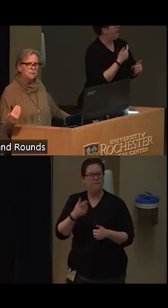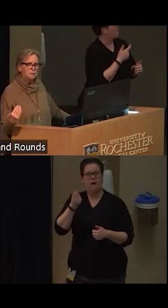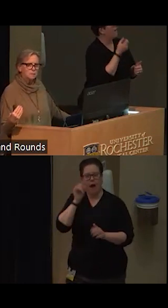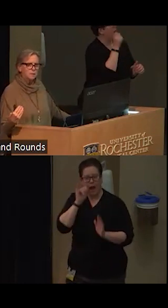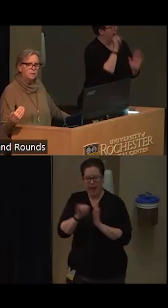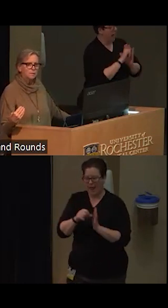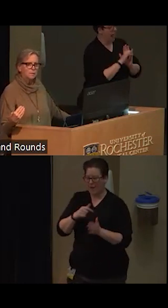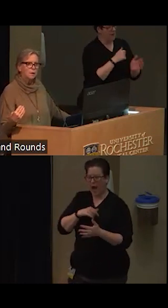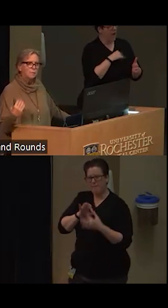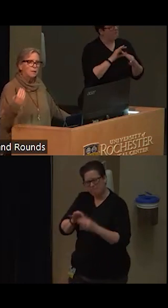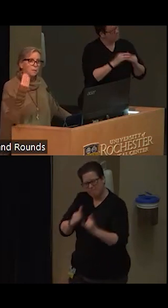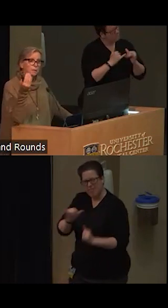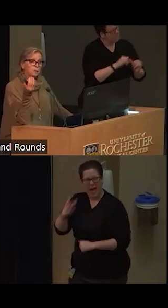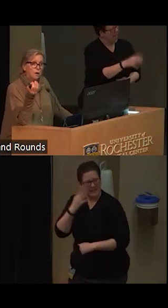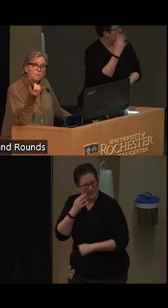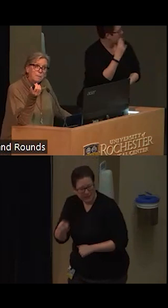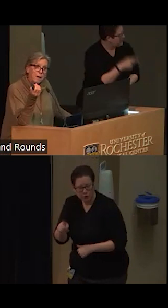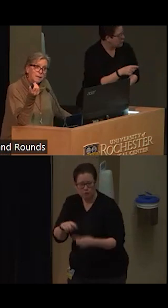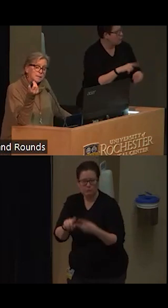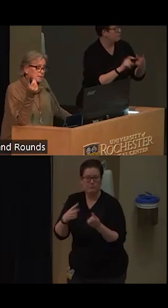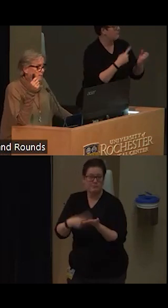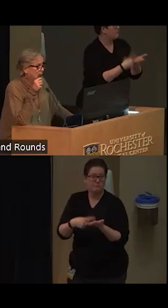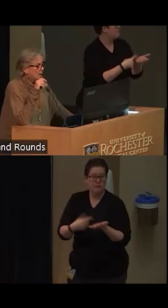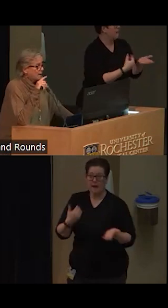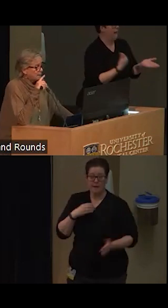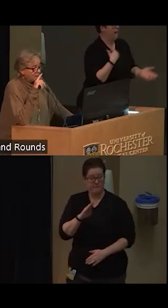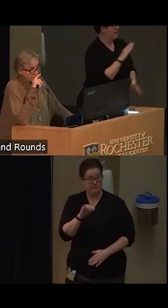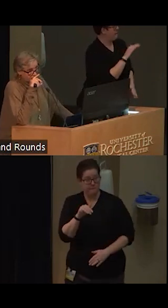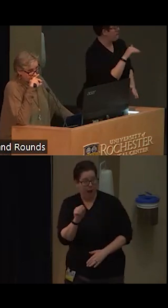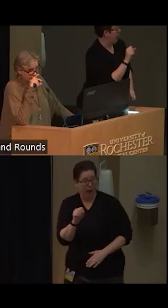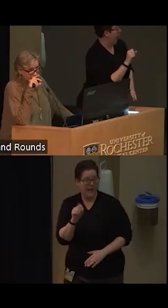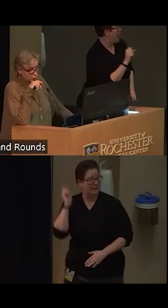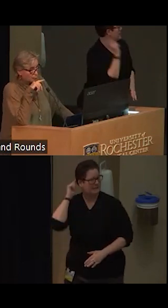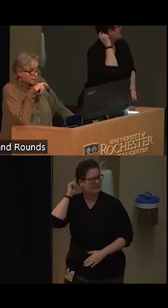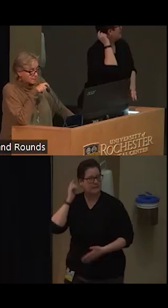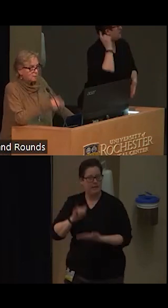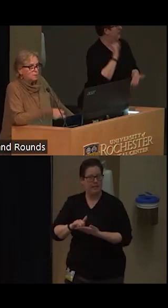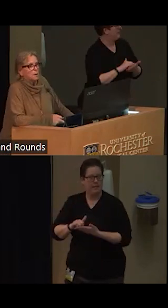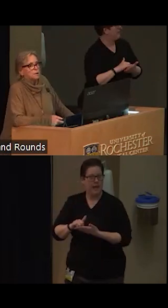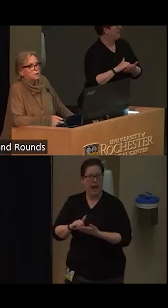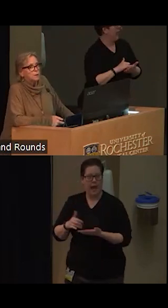patient's experience being able to talk about biases that may be prevalent or present in